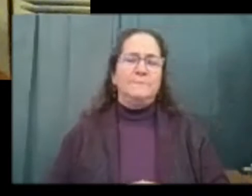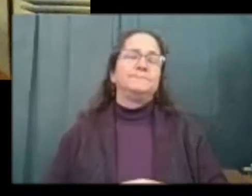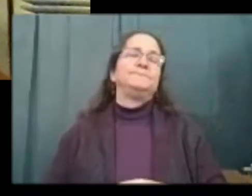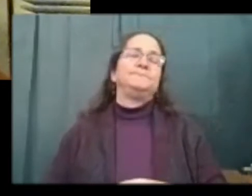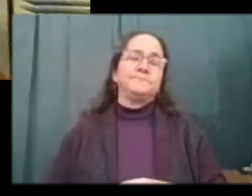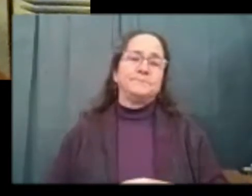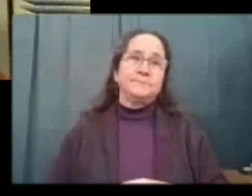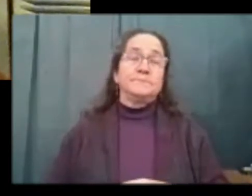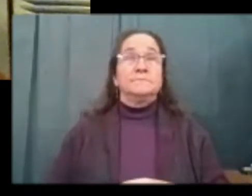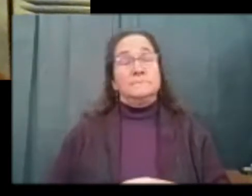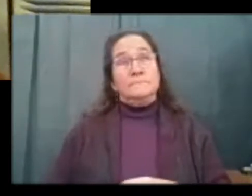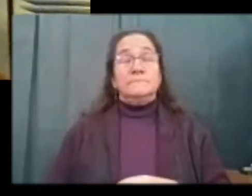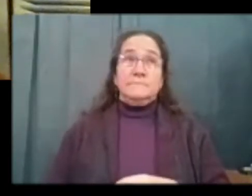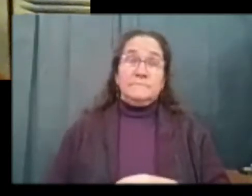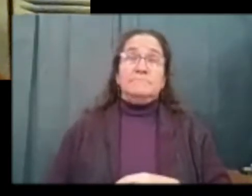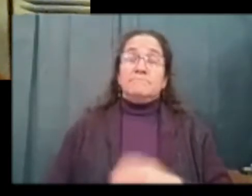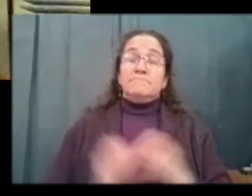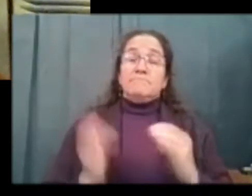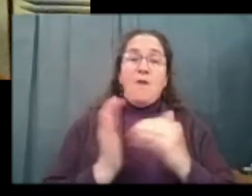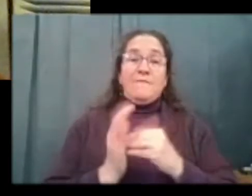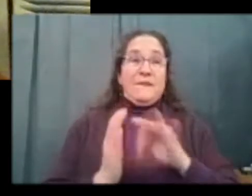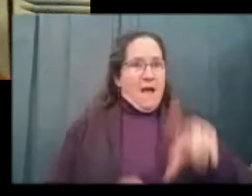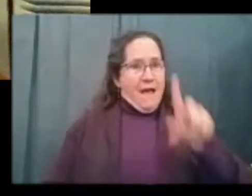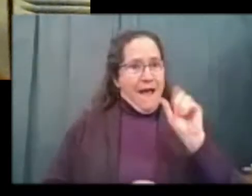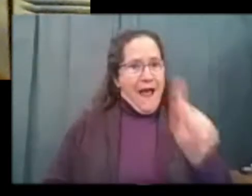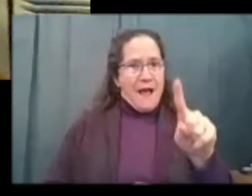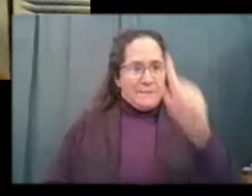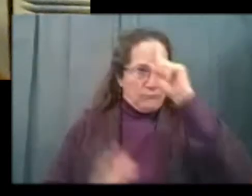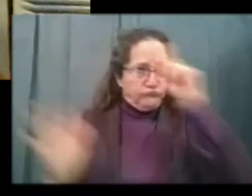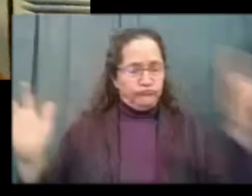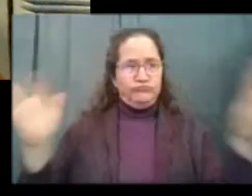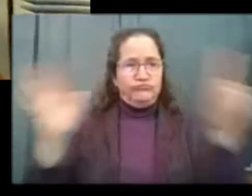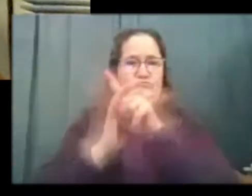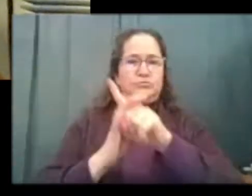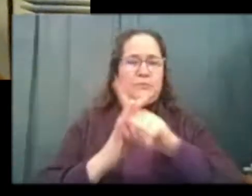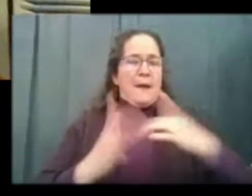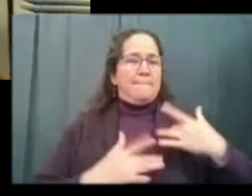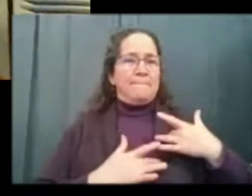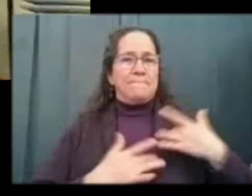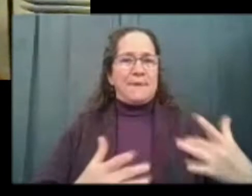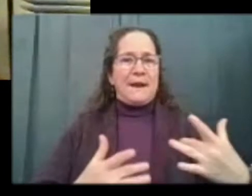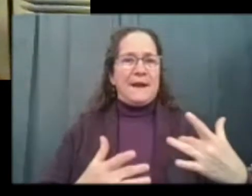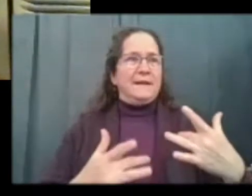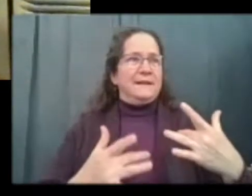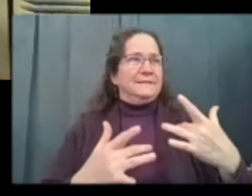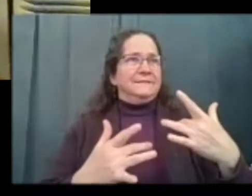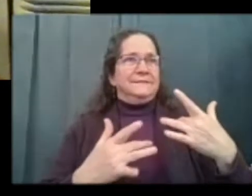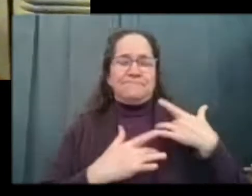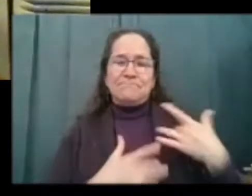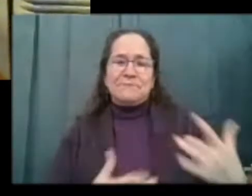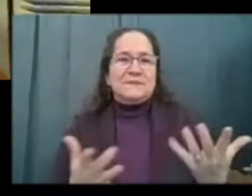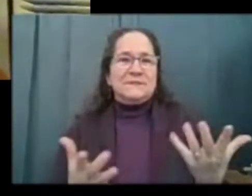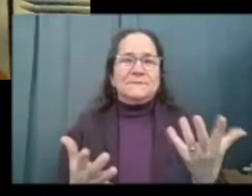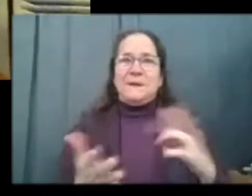are asked to define communication, many people would probably define communication in a very traditional manner by referencing